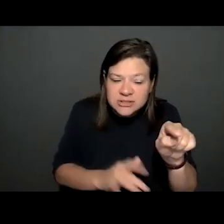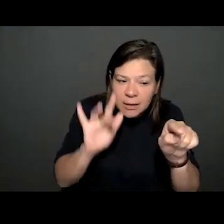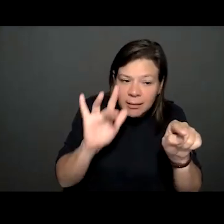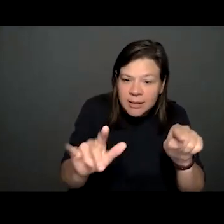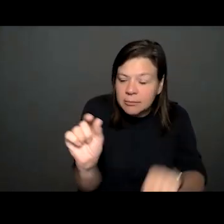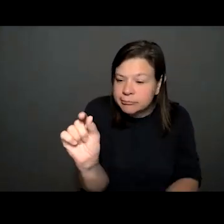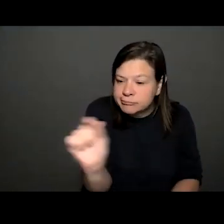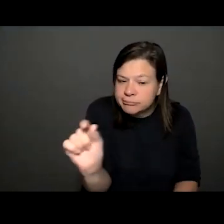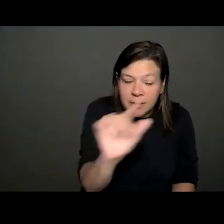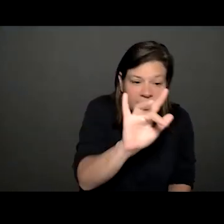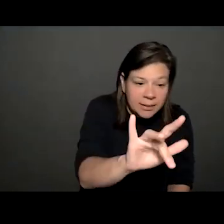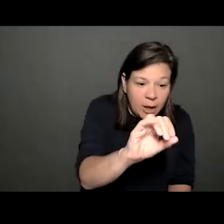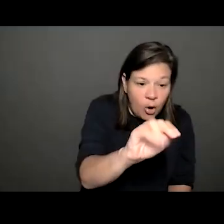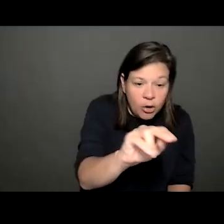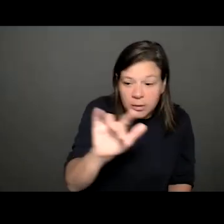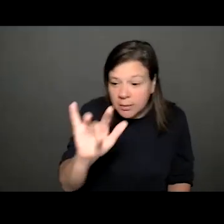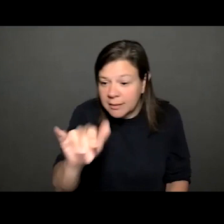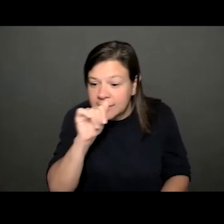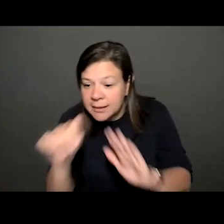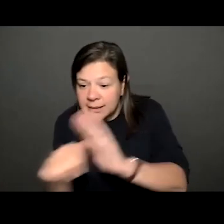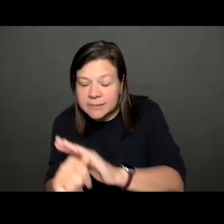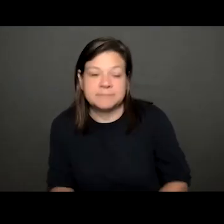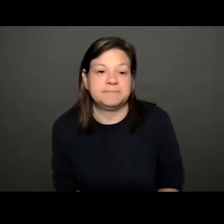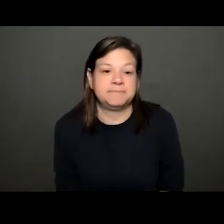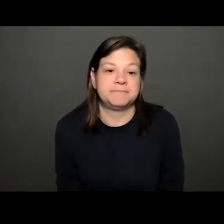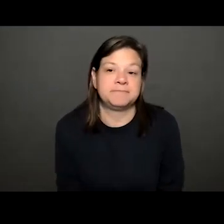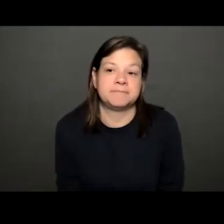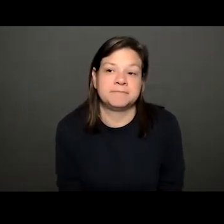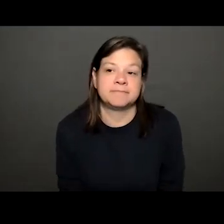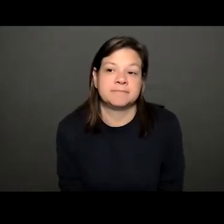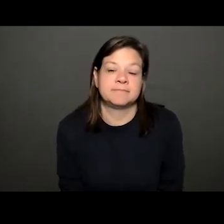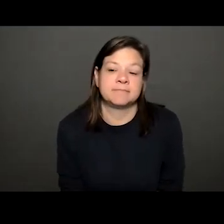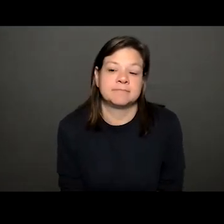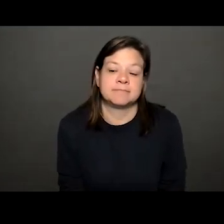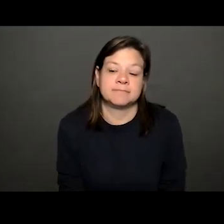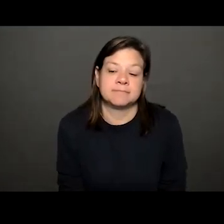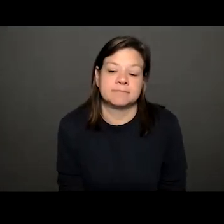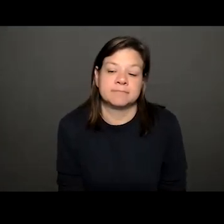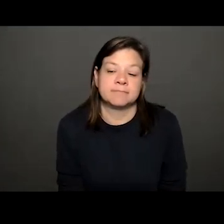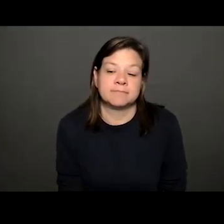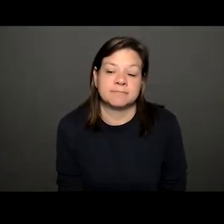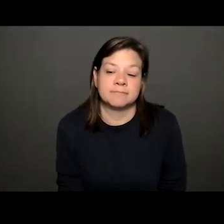AND FROM THERE, WHAT WE'RE DOING IS WE'RE ACTUALLY CREATING A WORKFLOW.